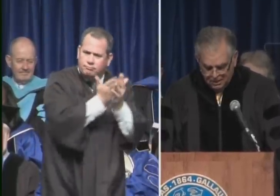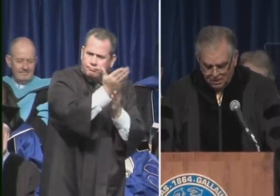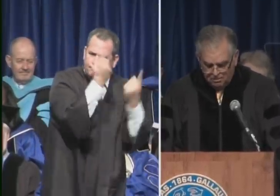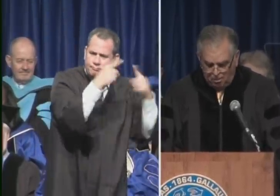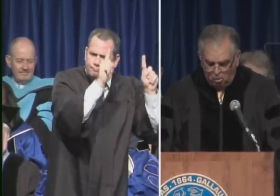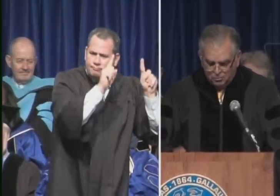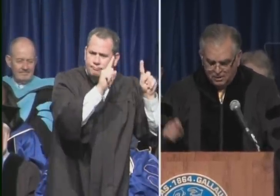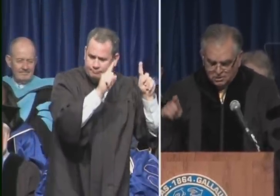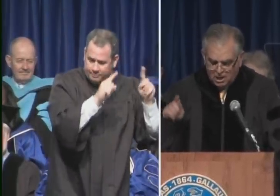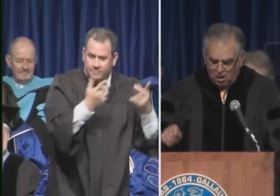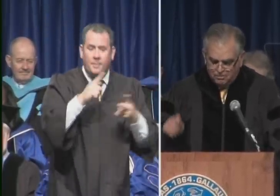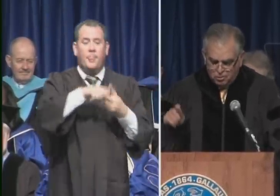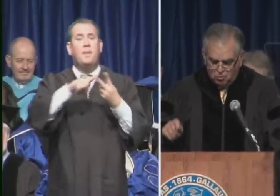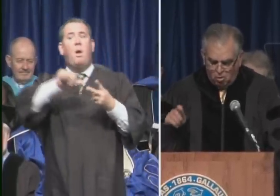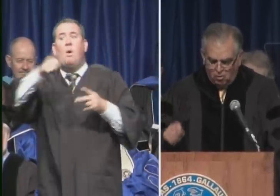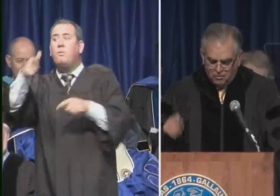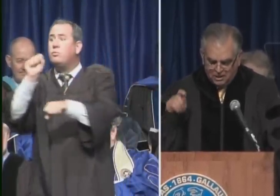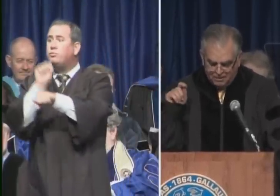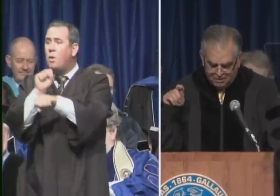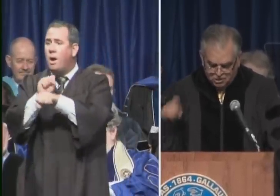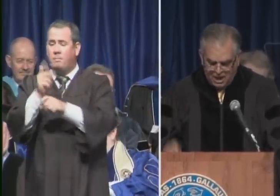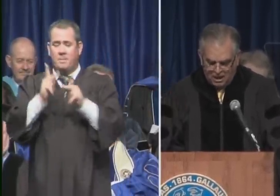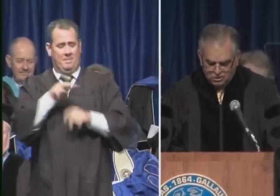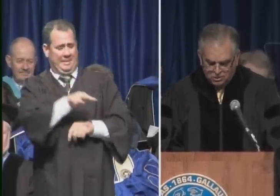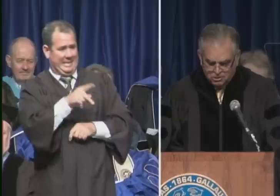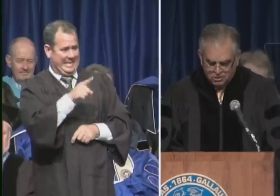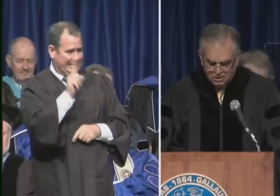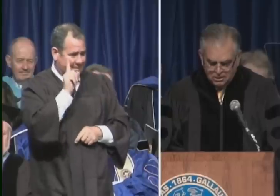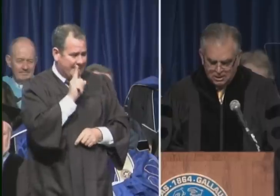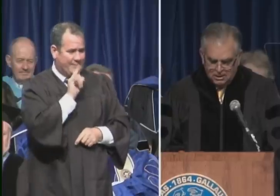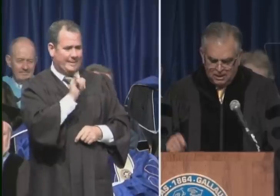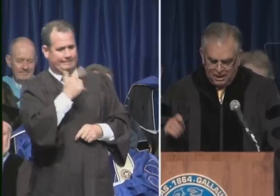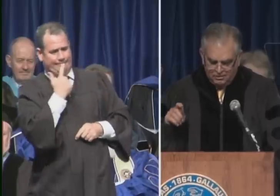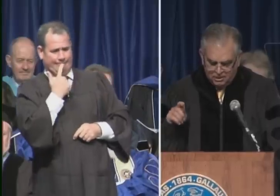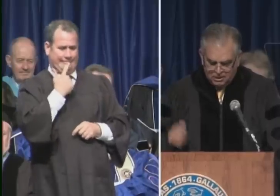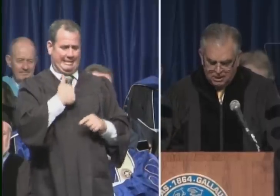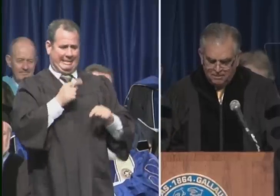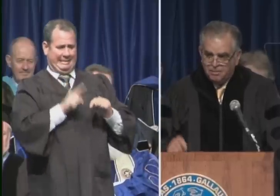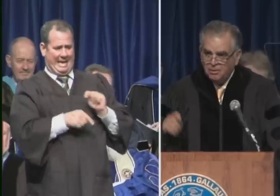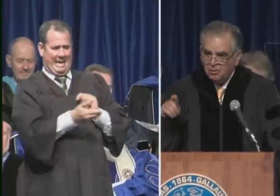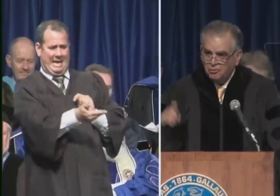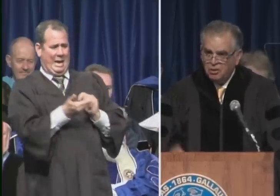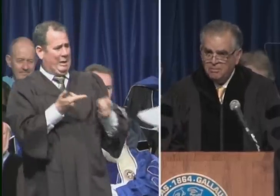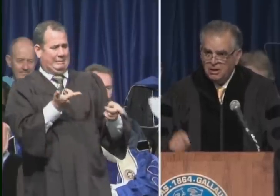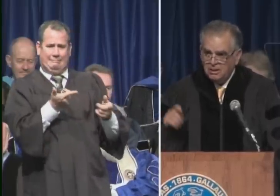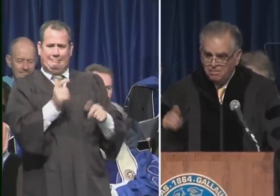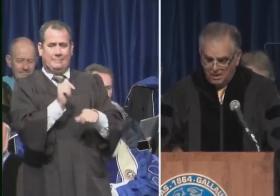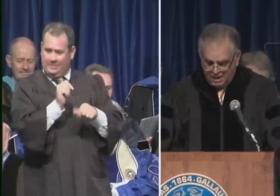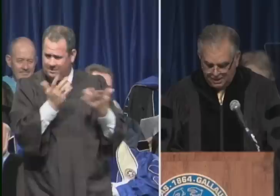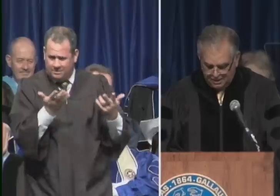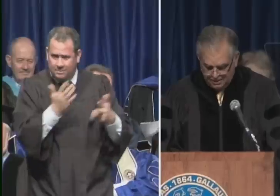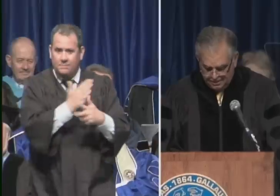Boldness helped you to overcome the challenges and to keep dreaming big.